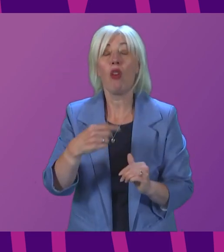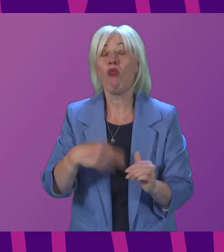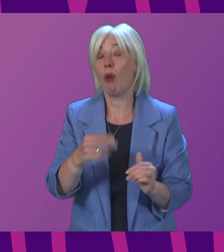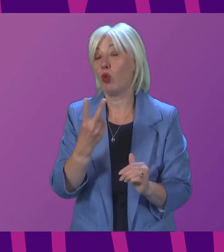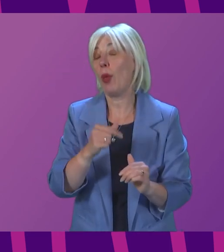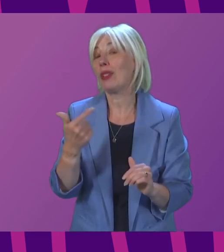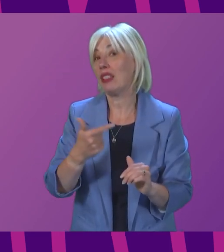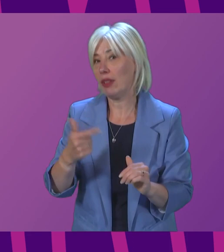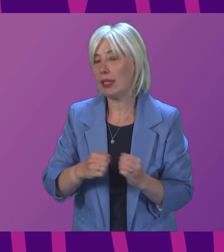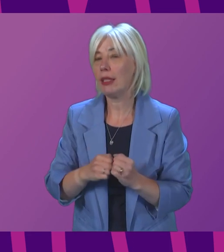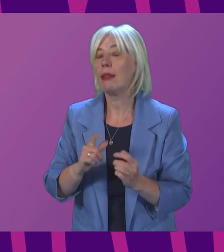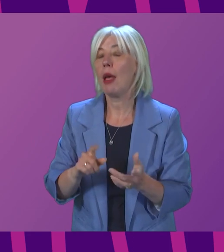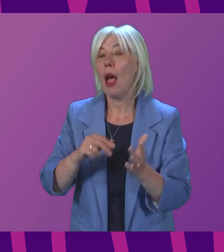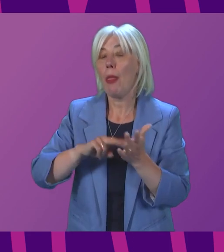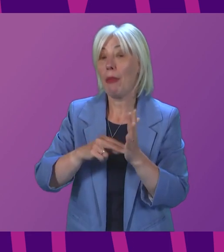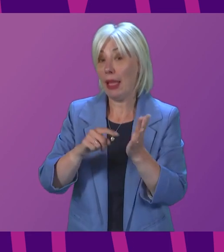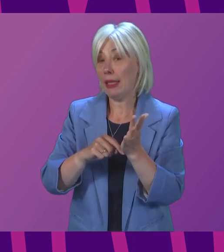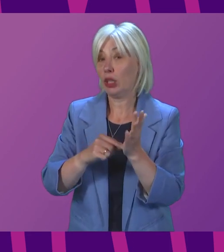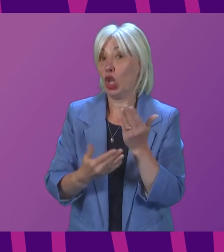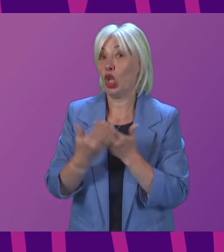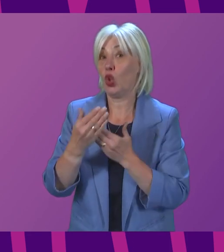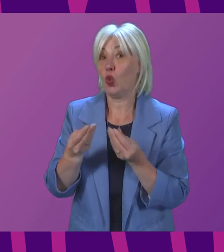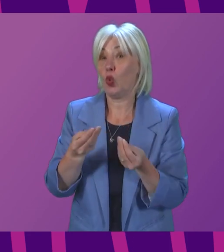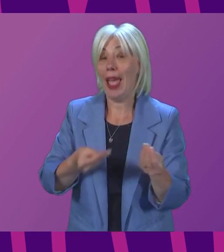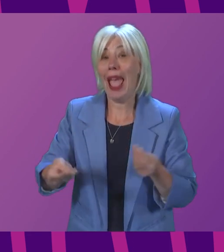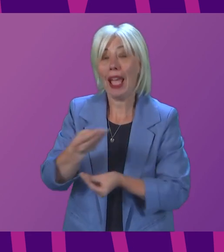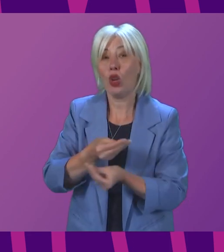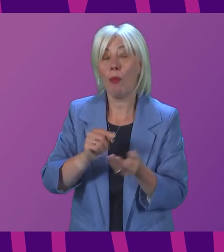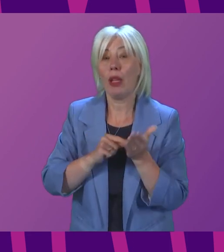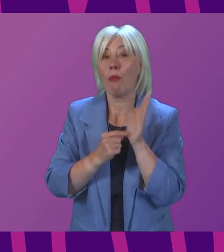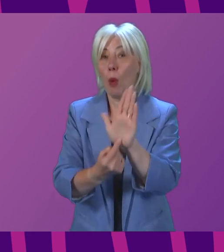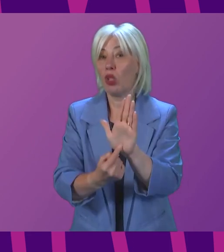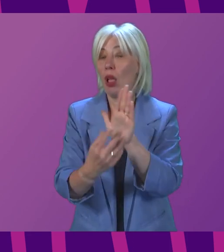The plan will be underpinned by new economic modelling that sets out the anticipated impact